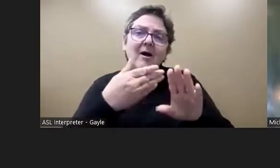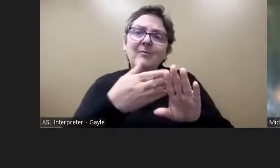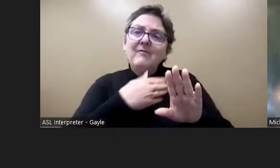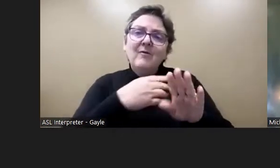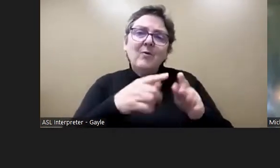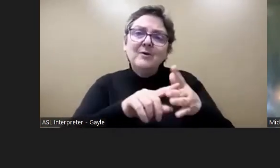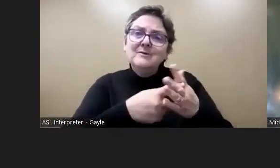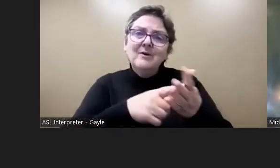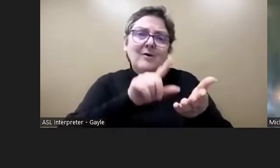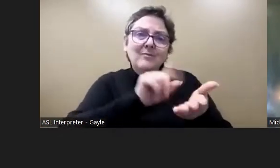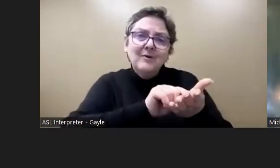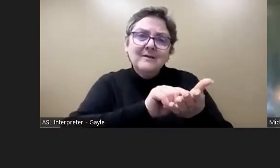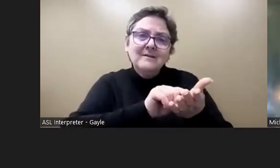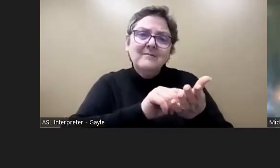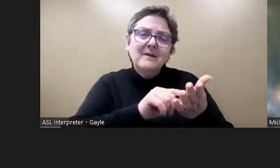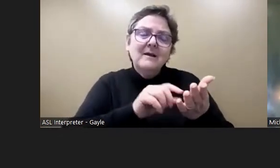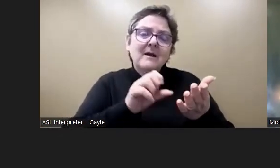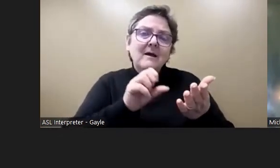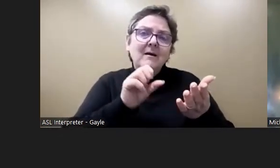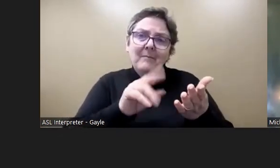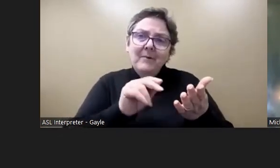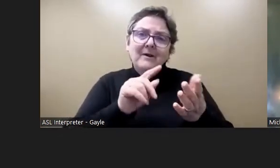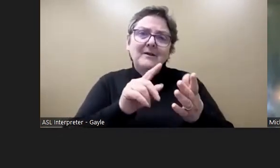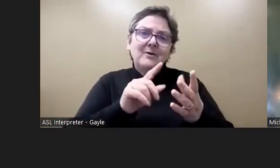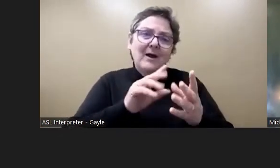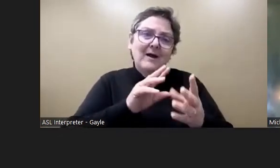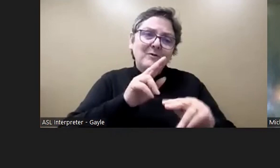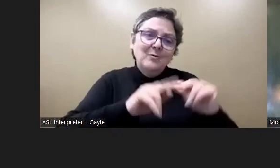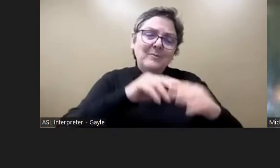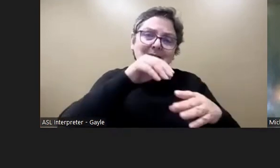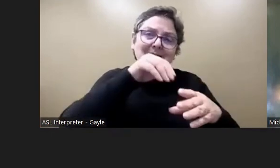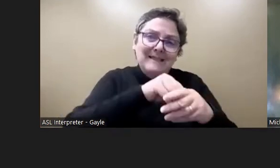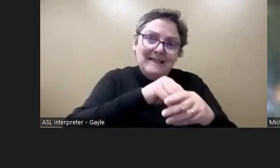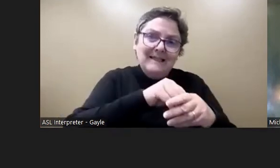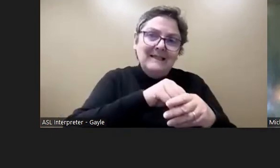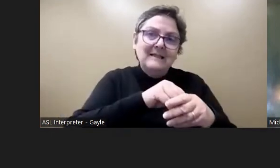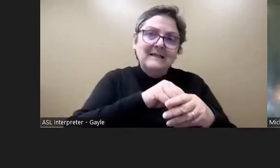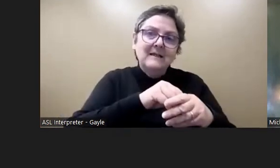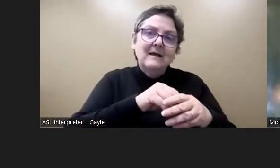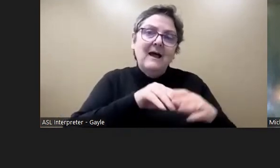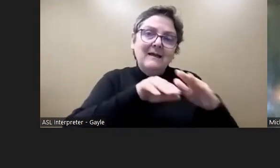The idea of borne accessible, and I know several Bloom and others on this call work a lot on that as well.